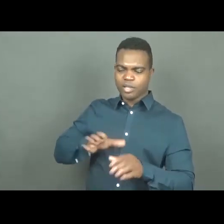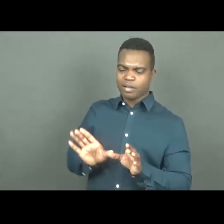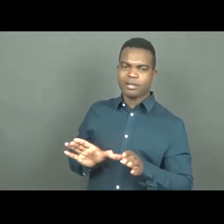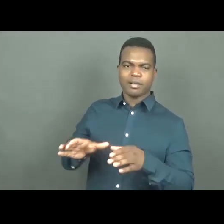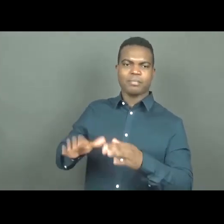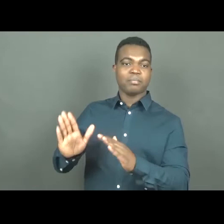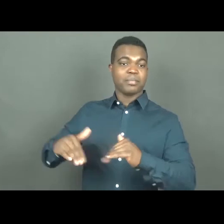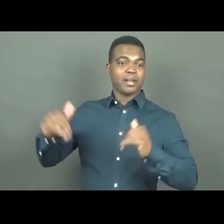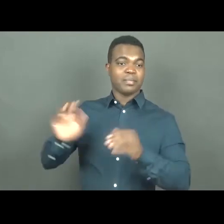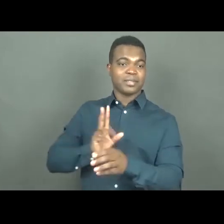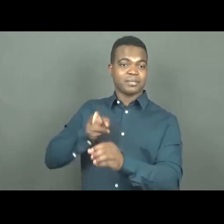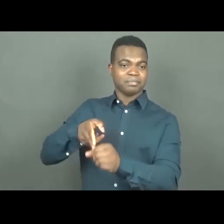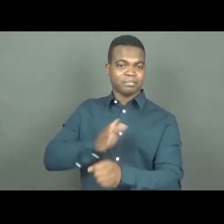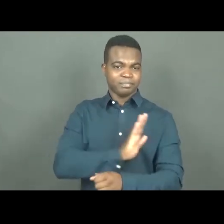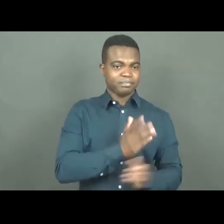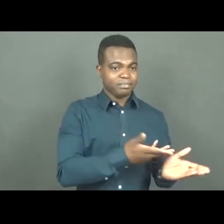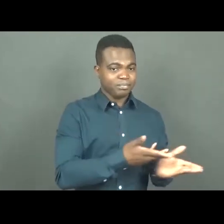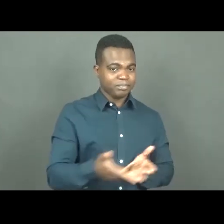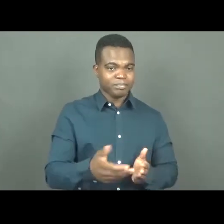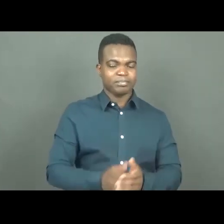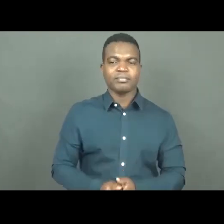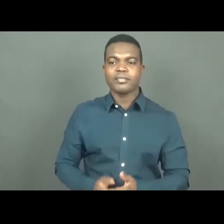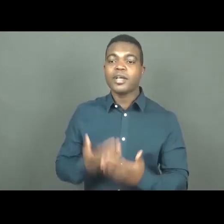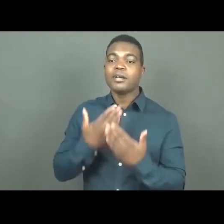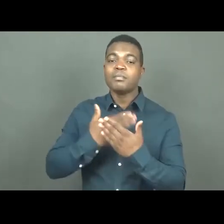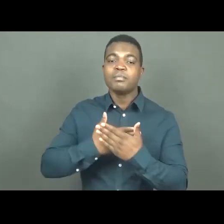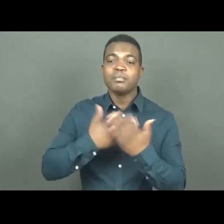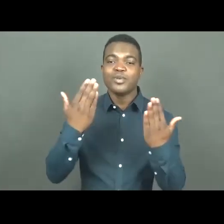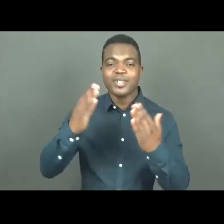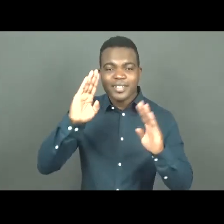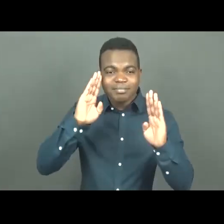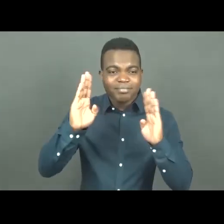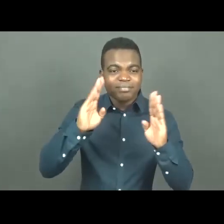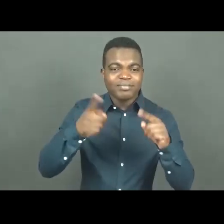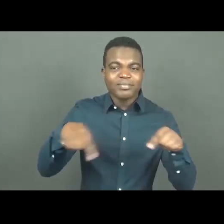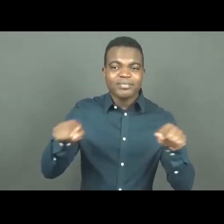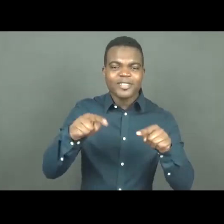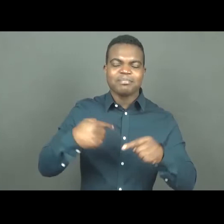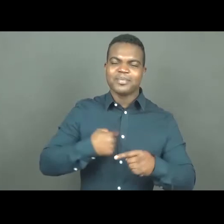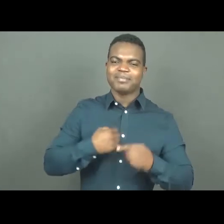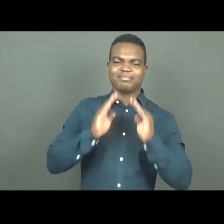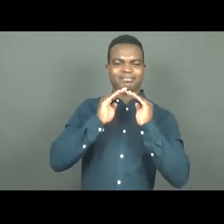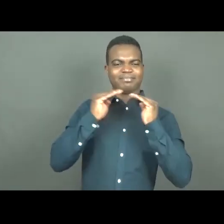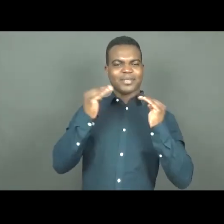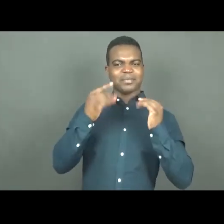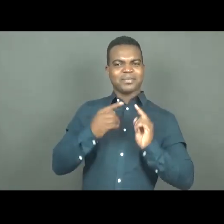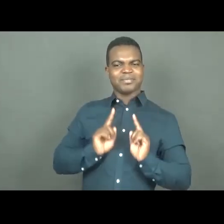the place now to make some introductory remarks. Thank you for participating in this